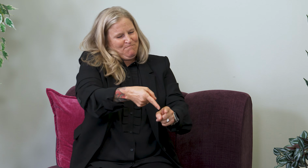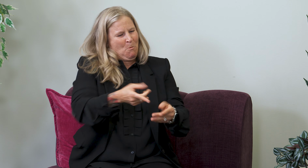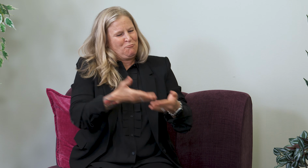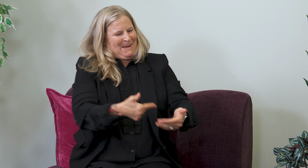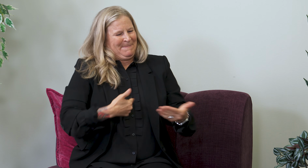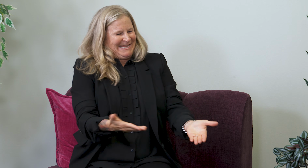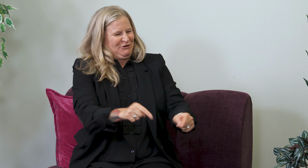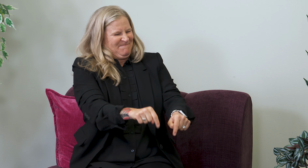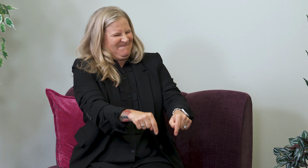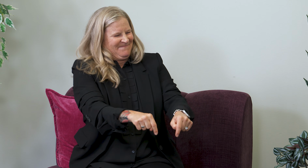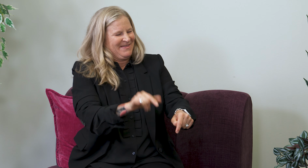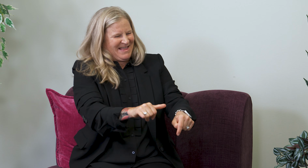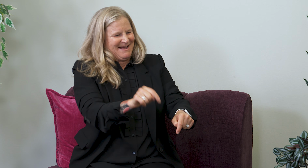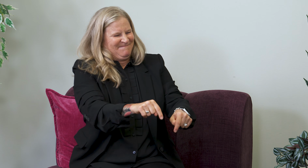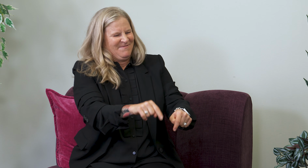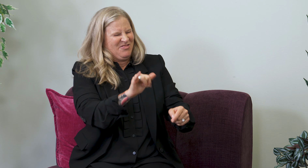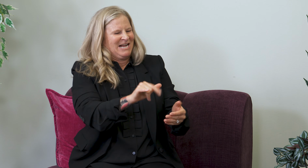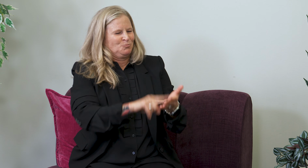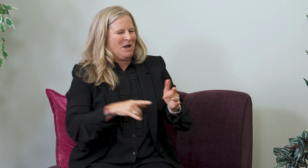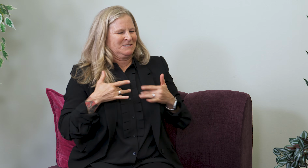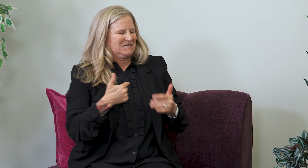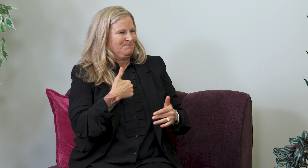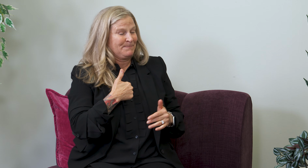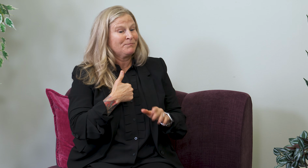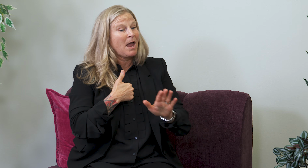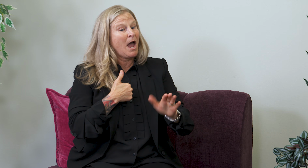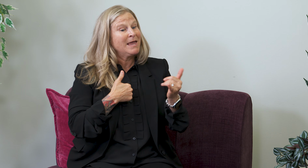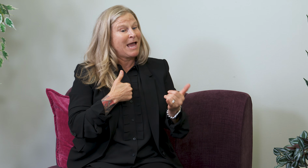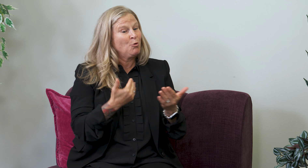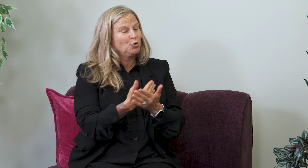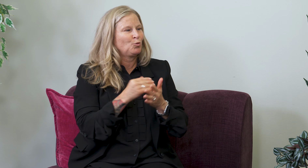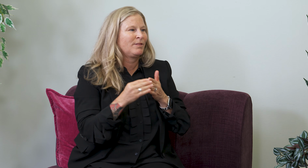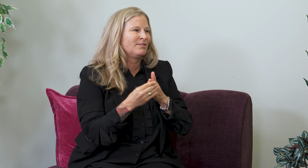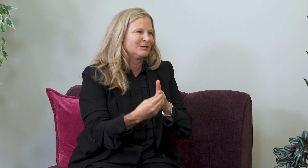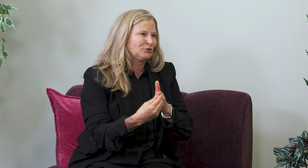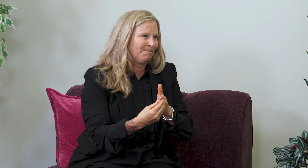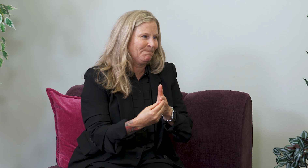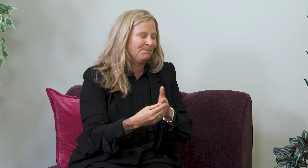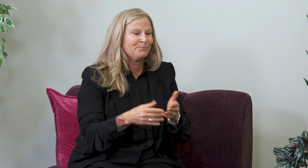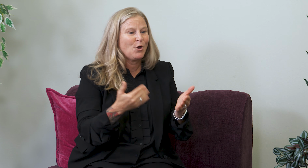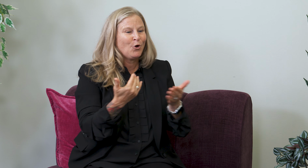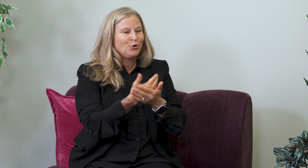but everything that has culminated has brought me to here and that's why I'm excited.